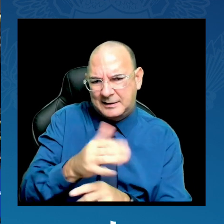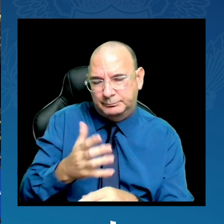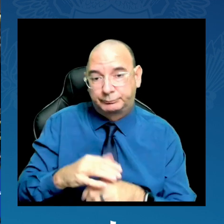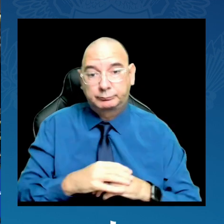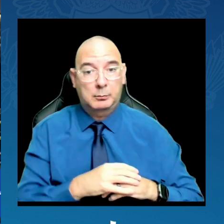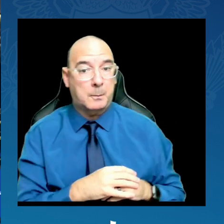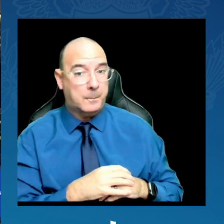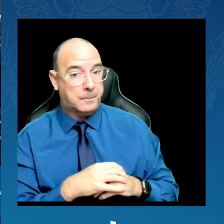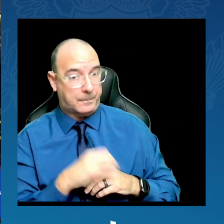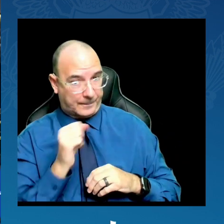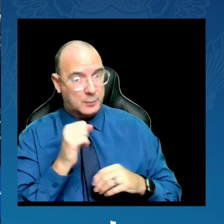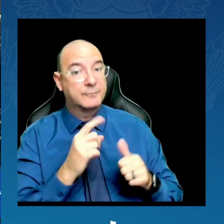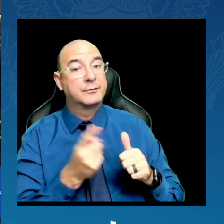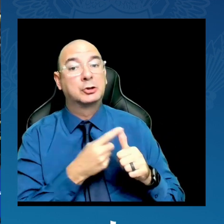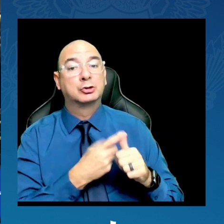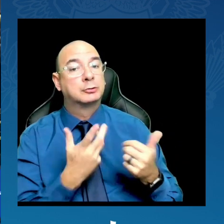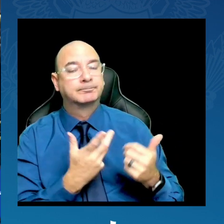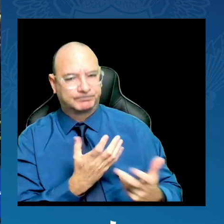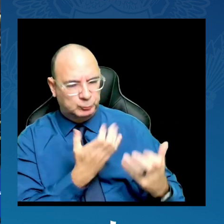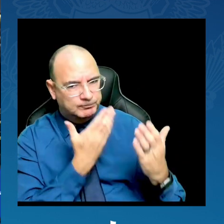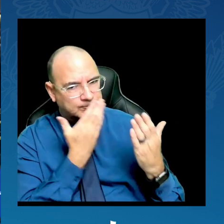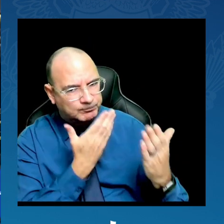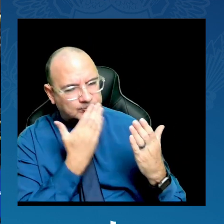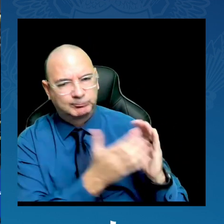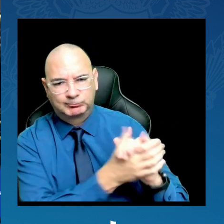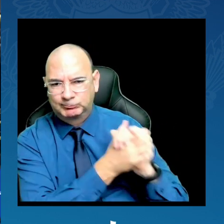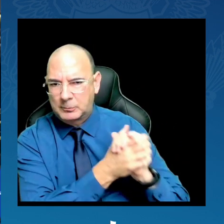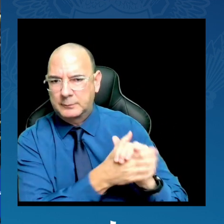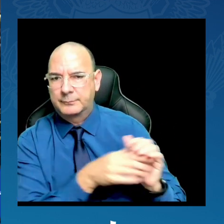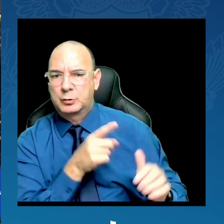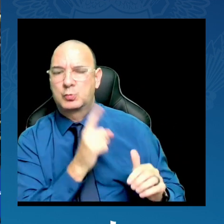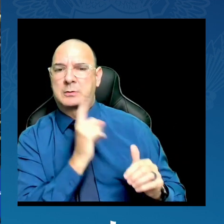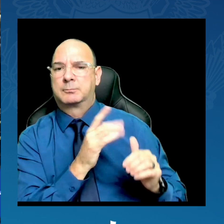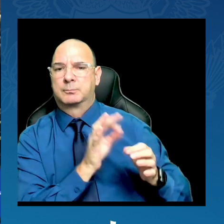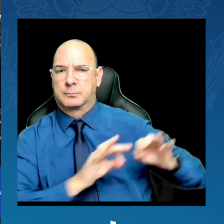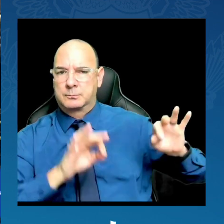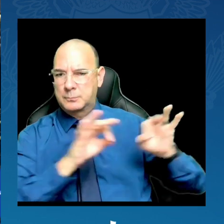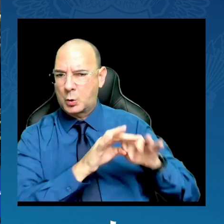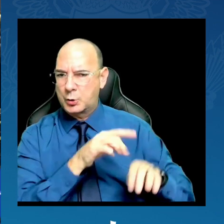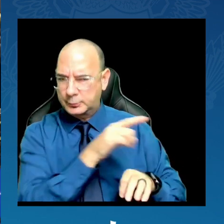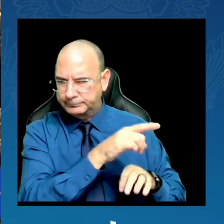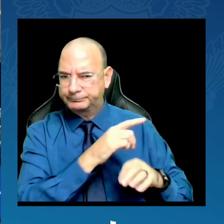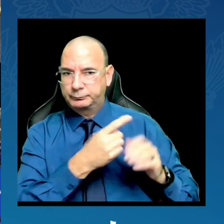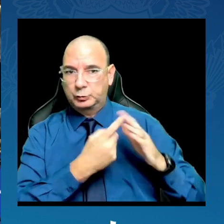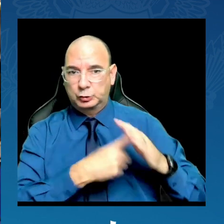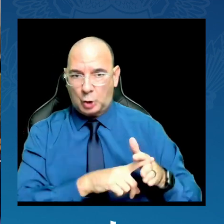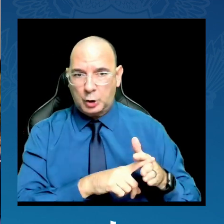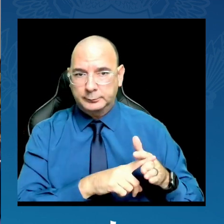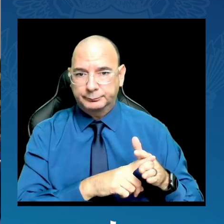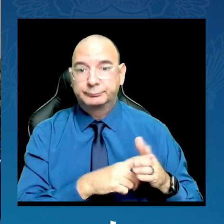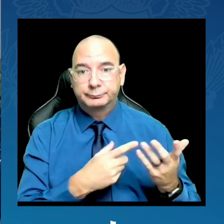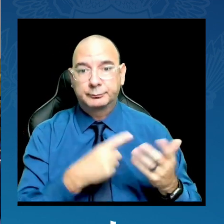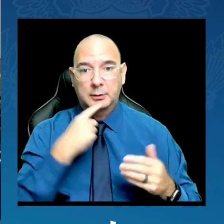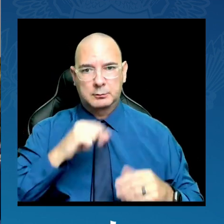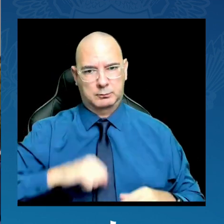for leading such an important initiative. And we're just pleased to be a part of this council who's doing such important work.